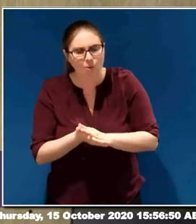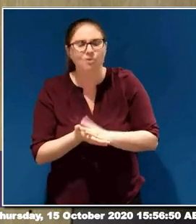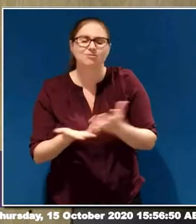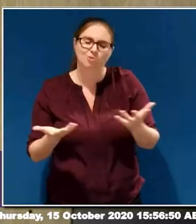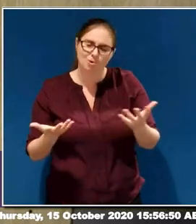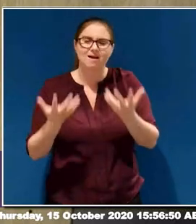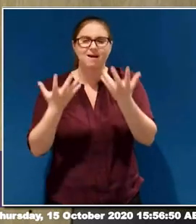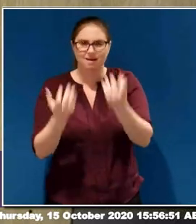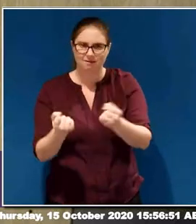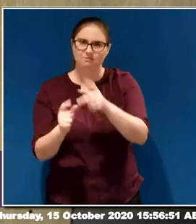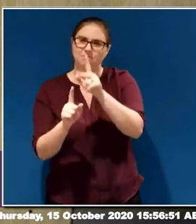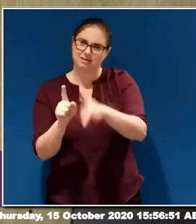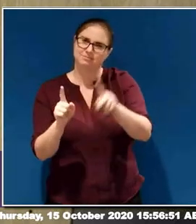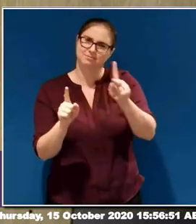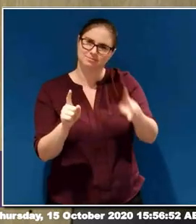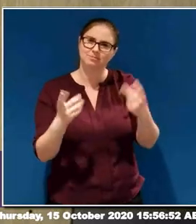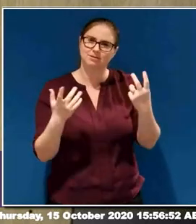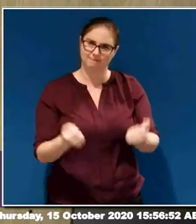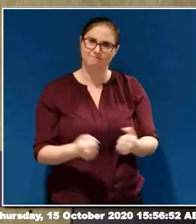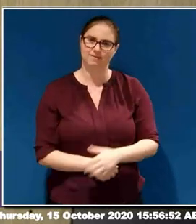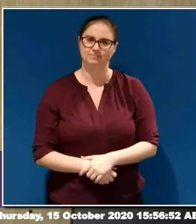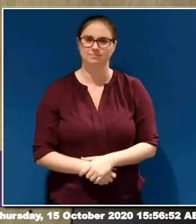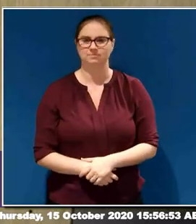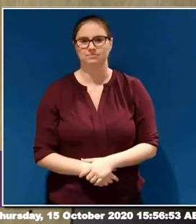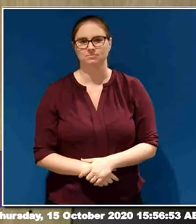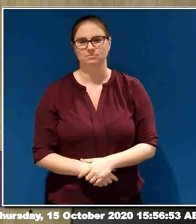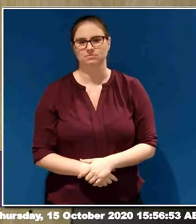I'm actually talking about prior to them ending up